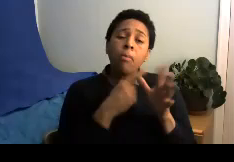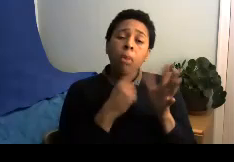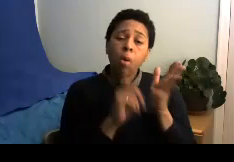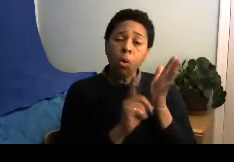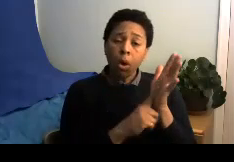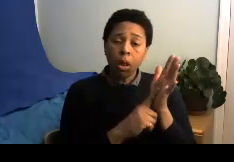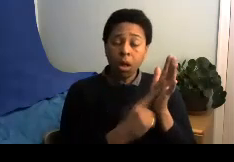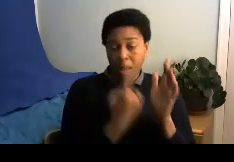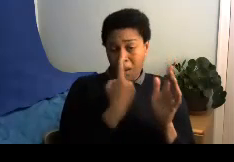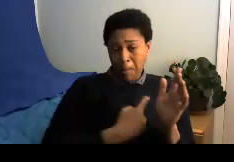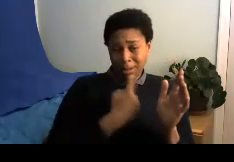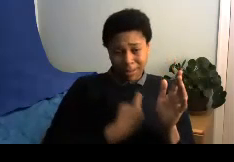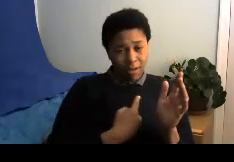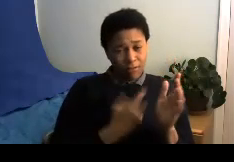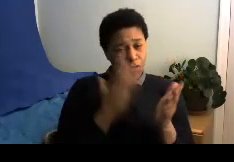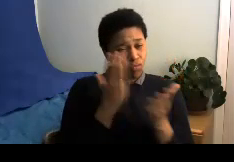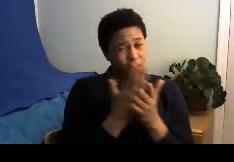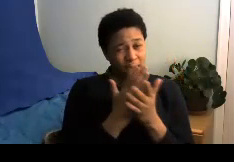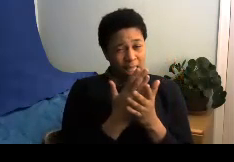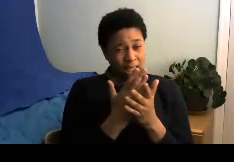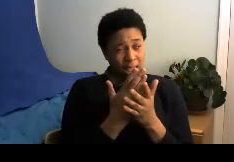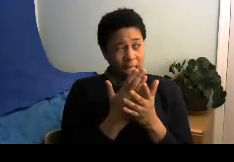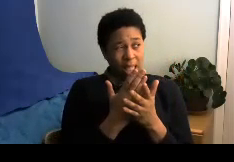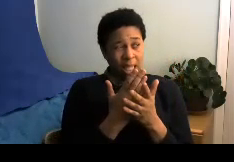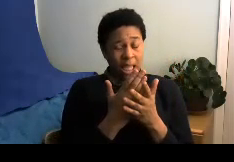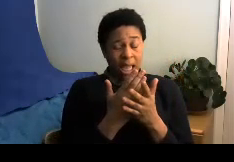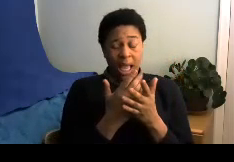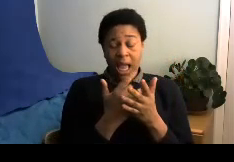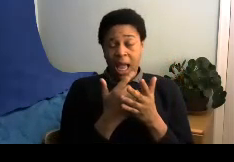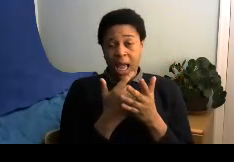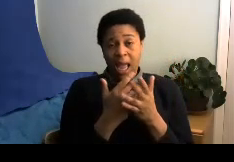pretty sort of complex Venn diagram, when it comes to